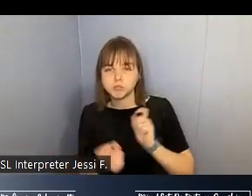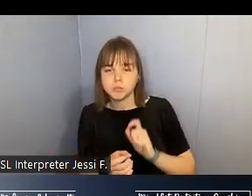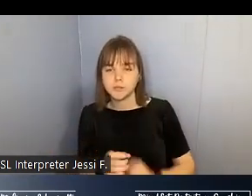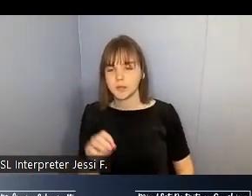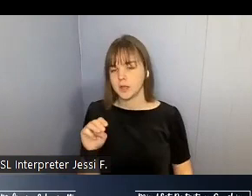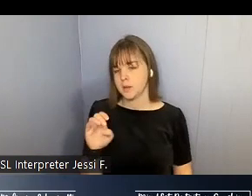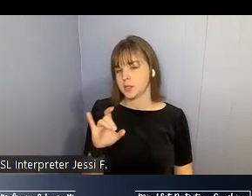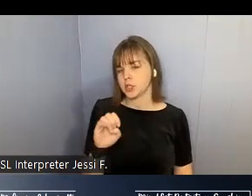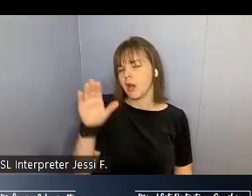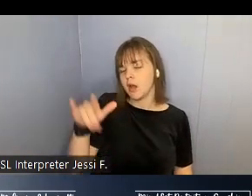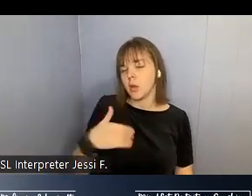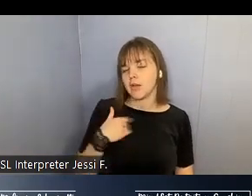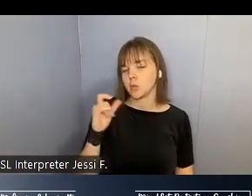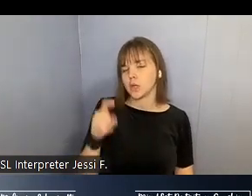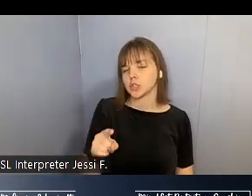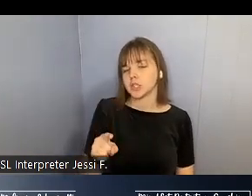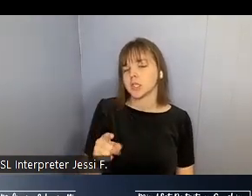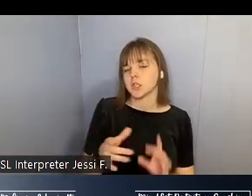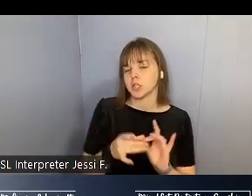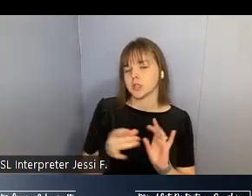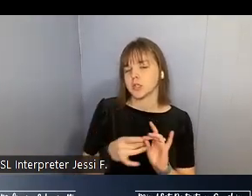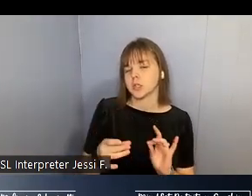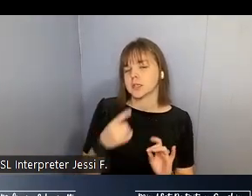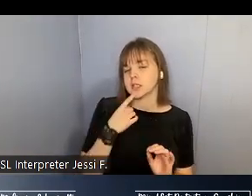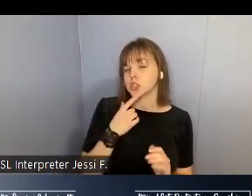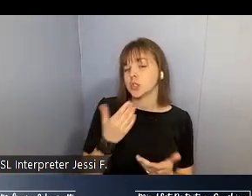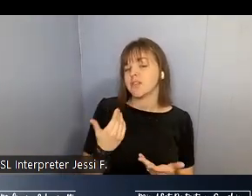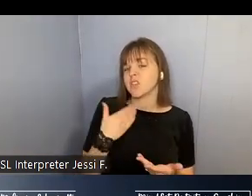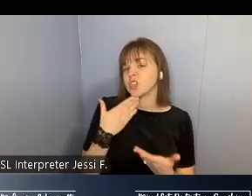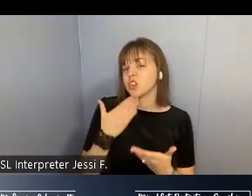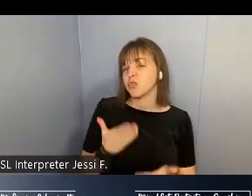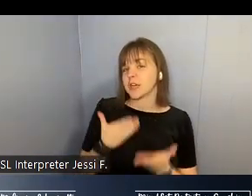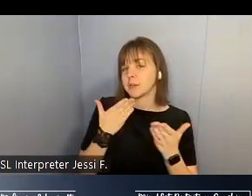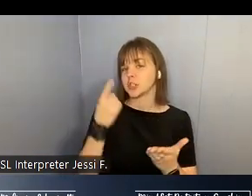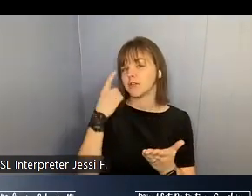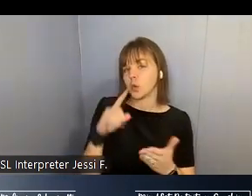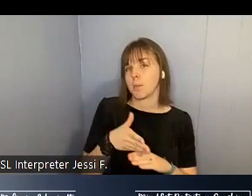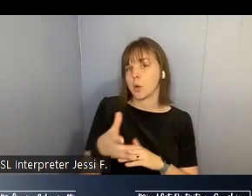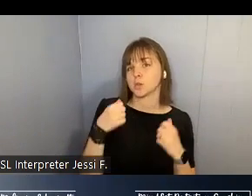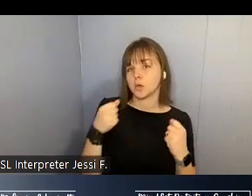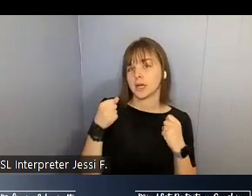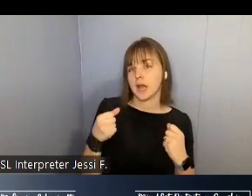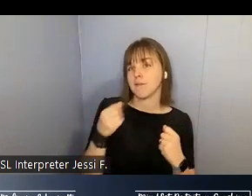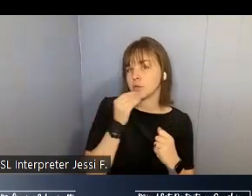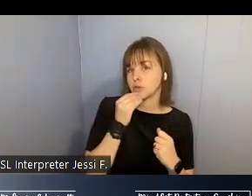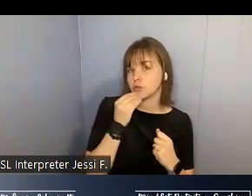have recommendations for good recovery post-workout foods. Oh, I could talk about that for hours, yes.